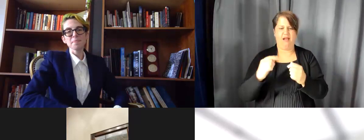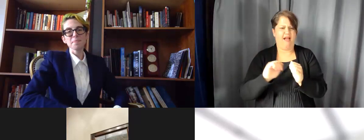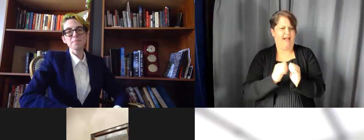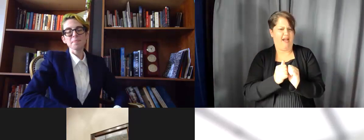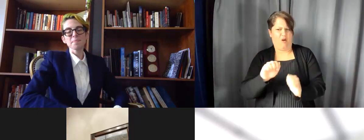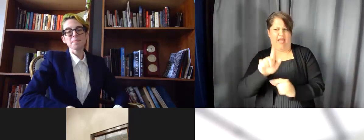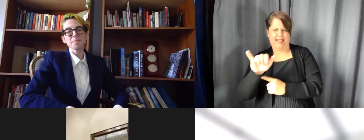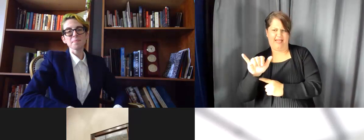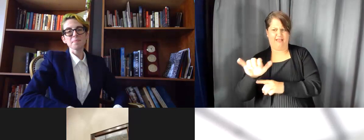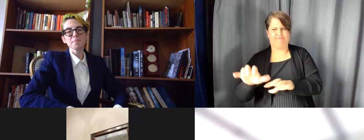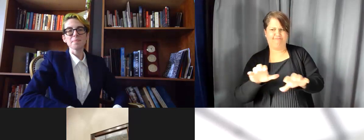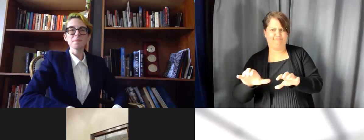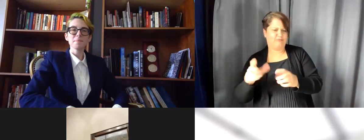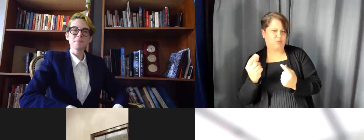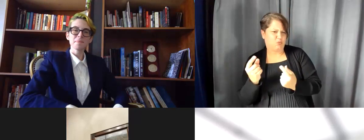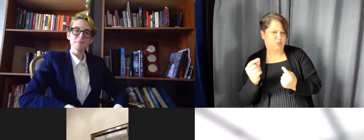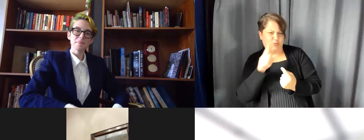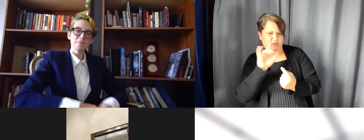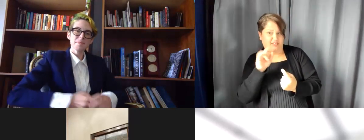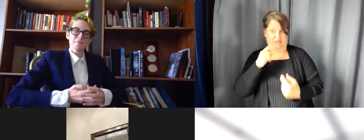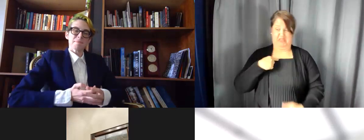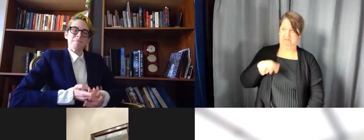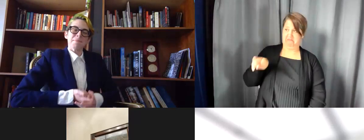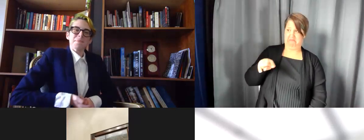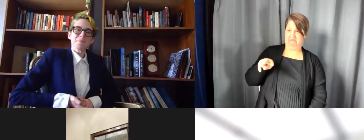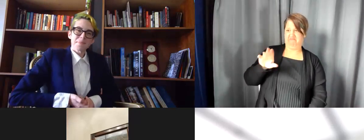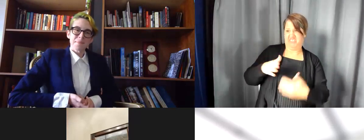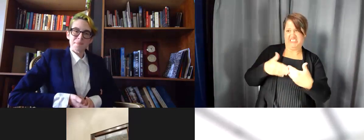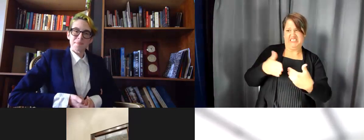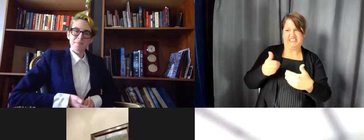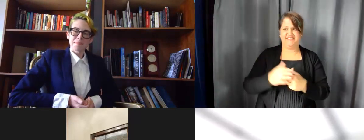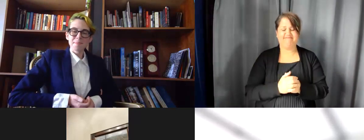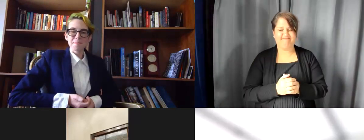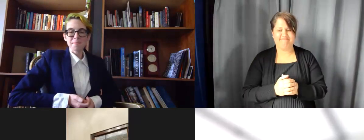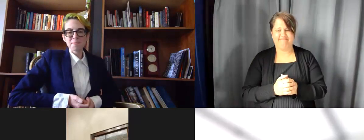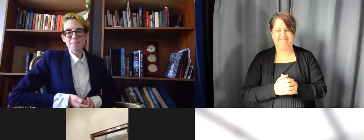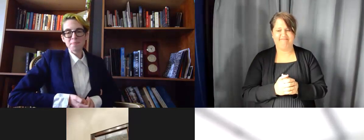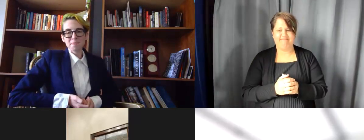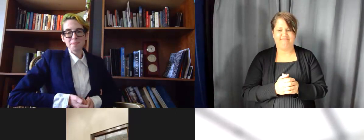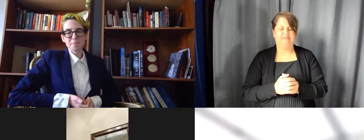Jordan Radford: it's to me it's really easy. Jordan Radford: It's modeling it